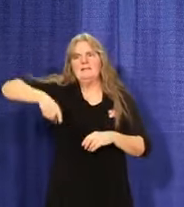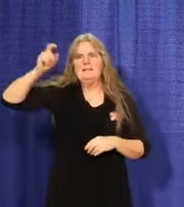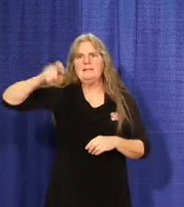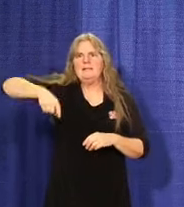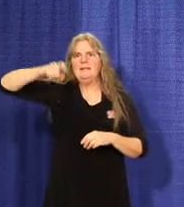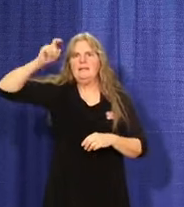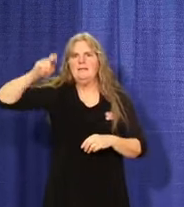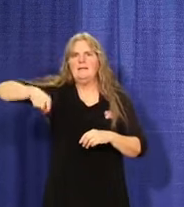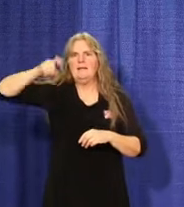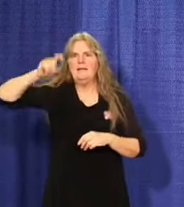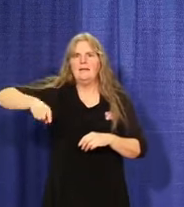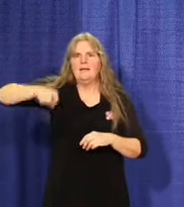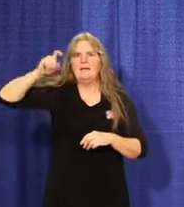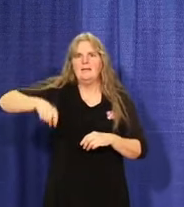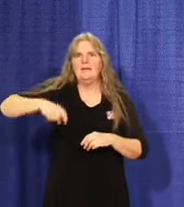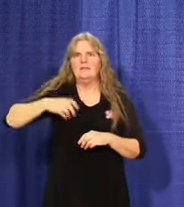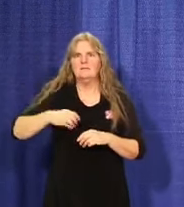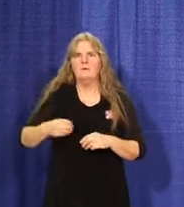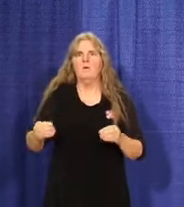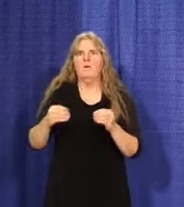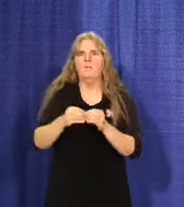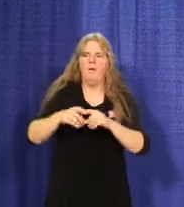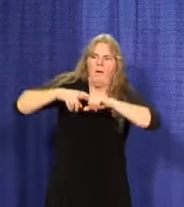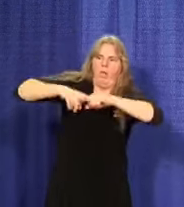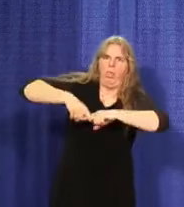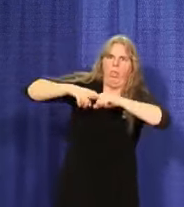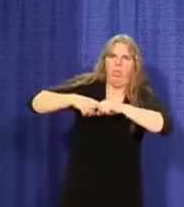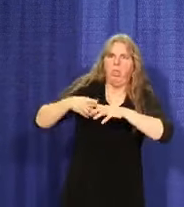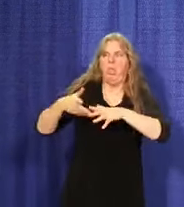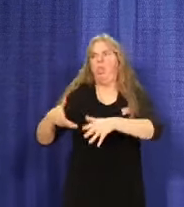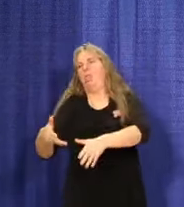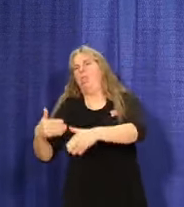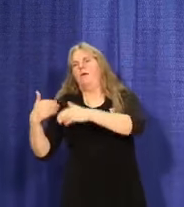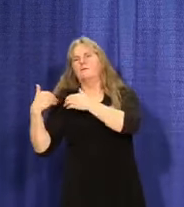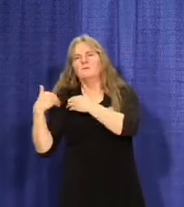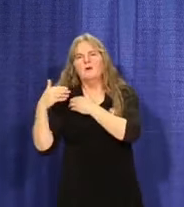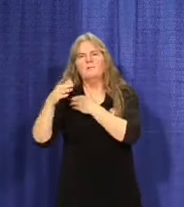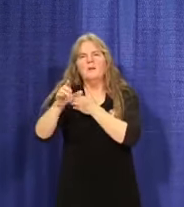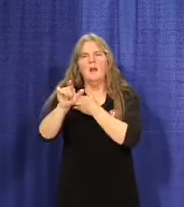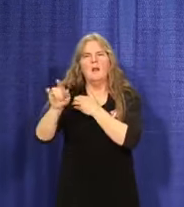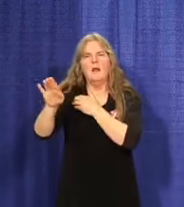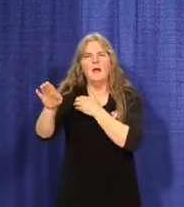But the demand has also changed, so clearly there are lots of enter playing and interwoven